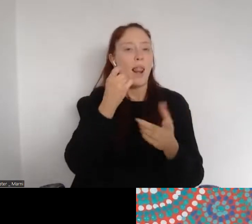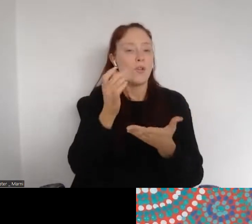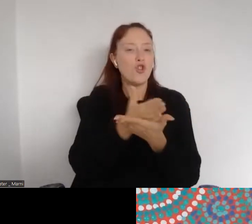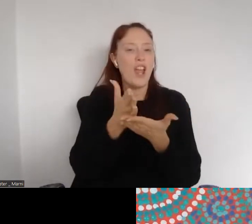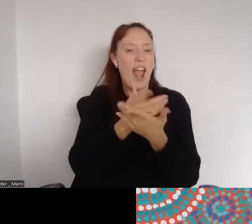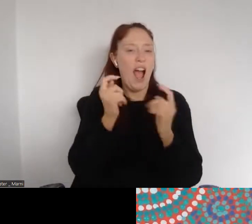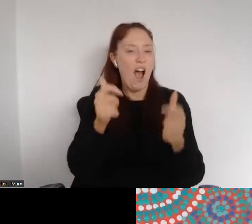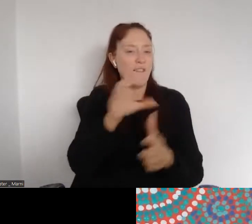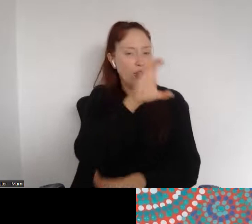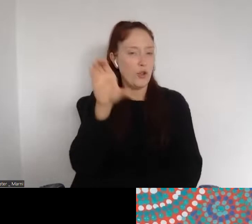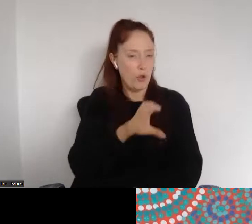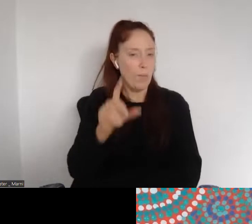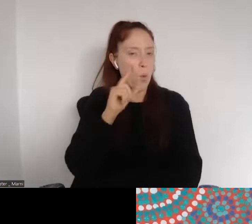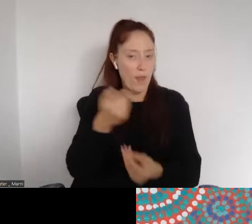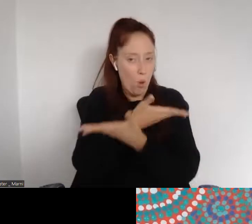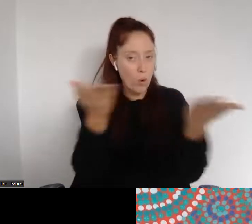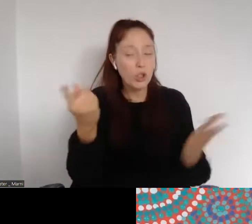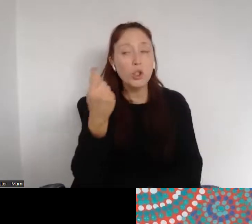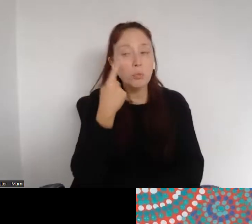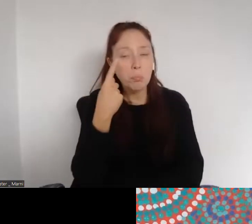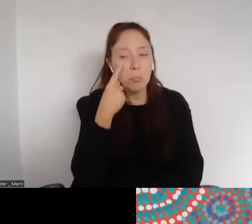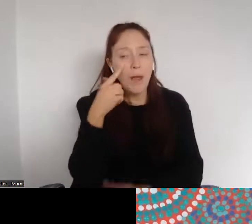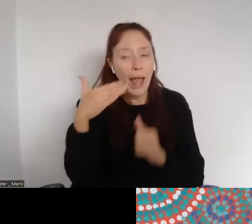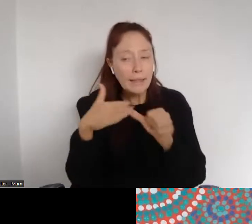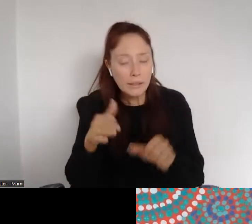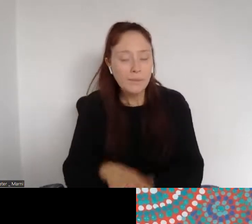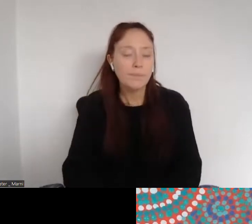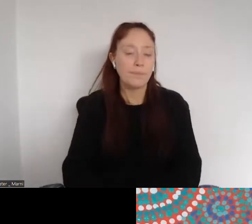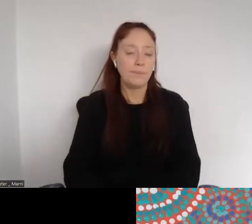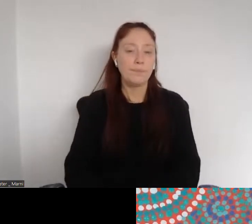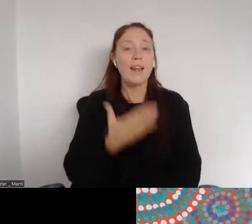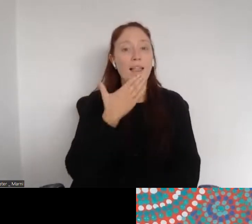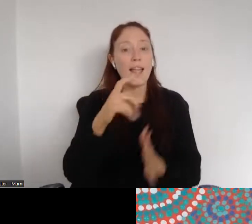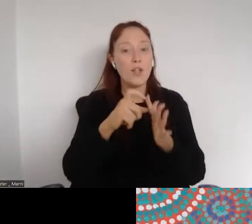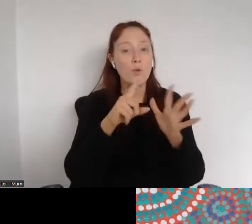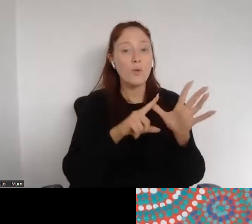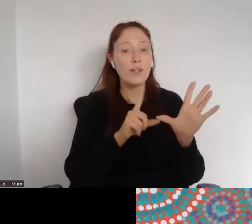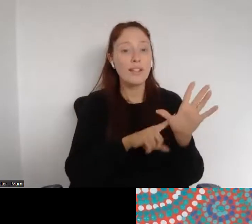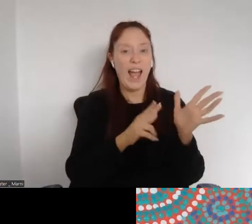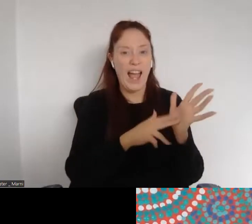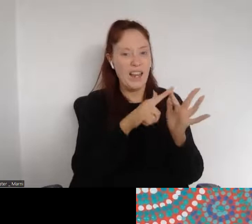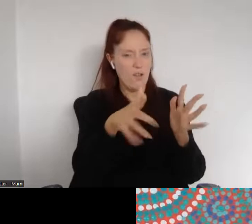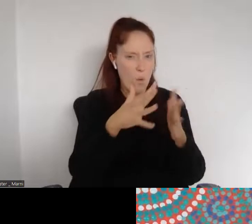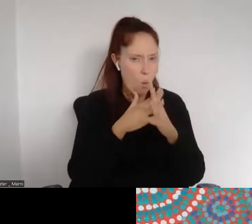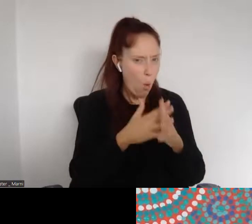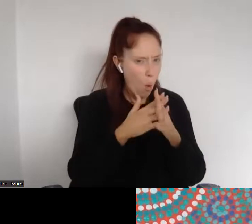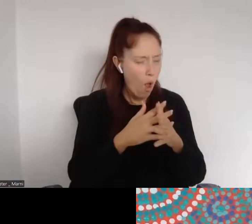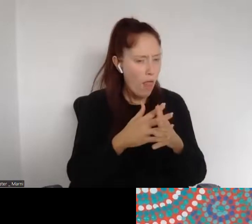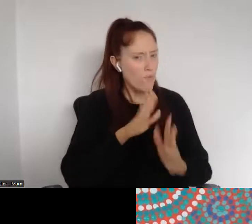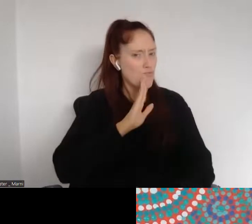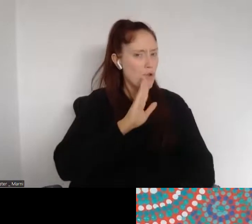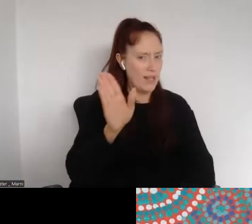I would like to thank Dayne very much for his insightful presentation and answering all of those